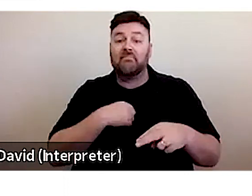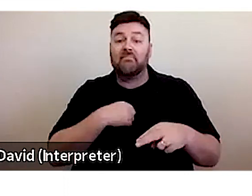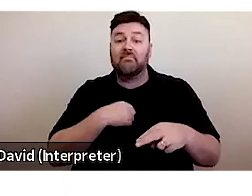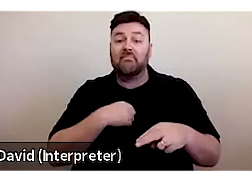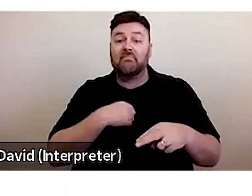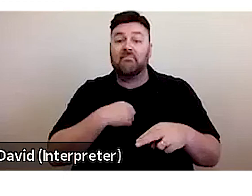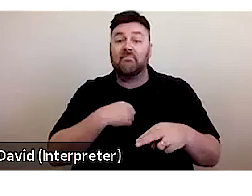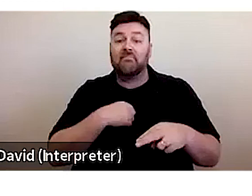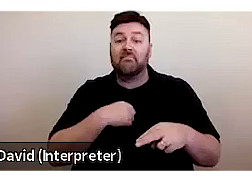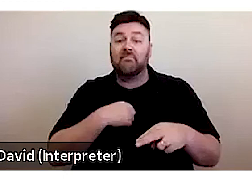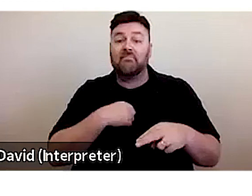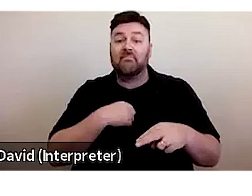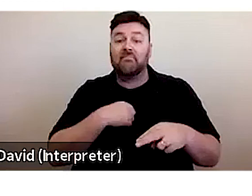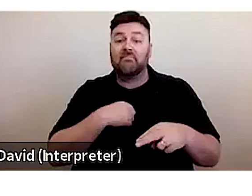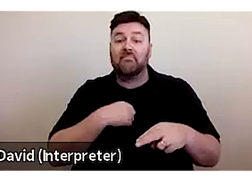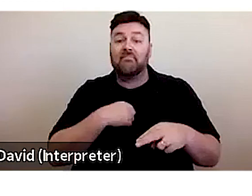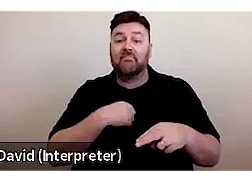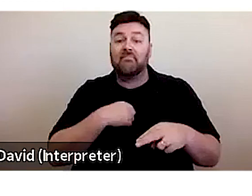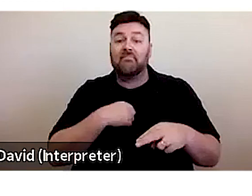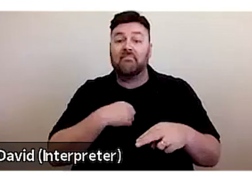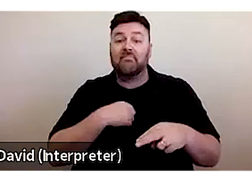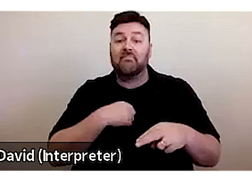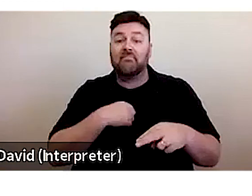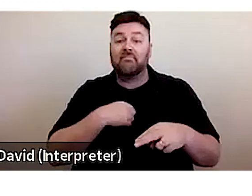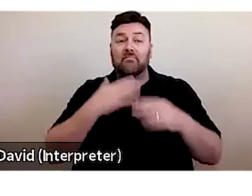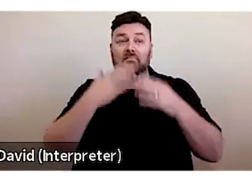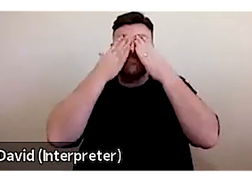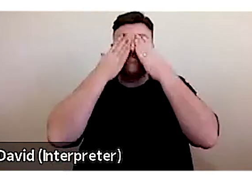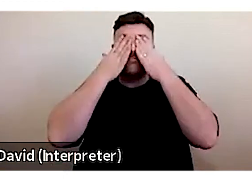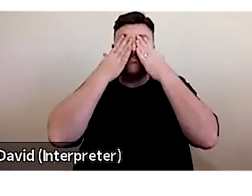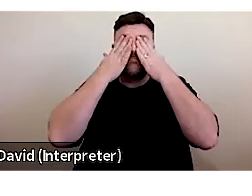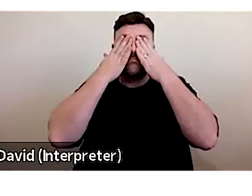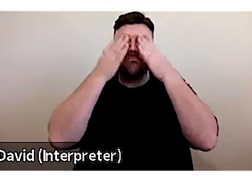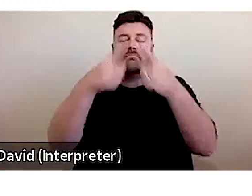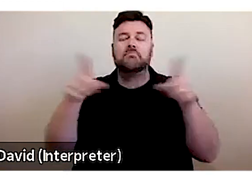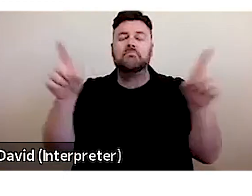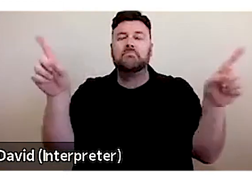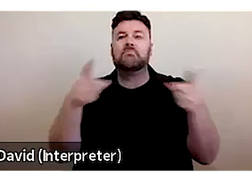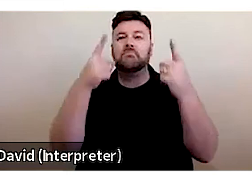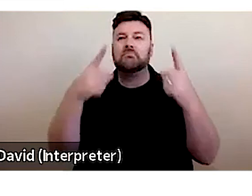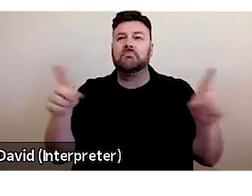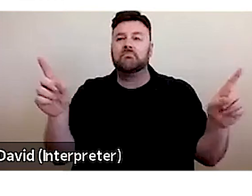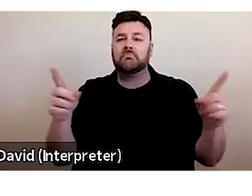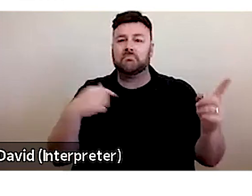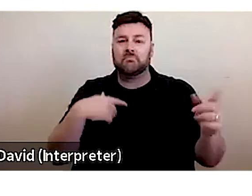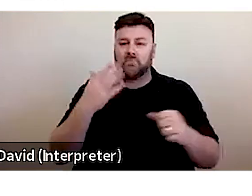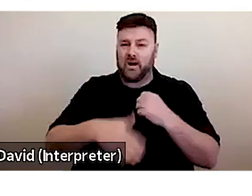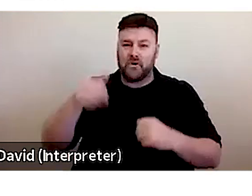It's really important that disabled people are in this own. Indigenous people as well have to be in this own.